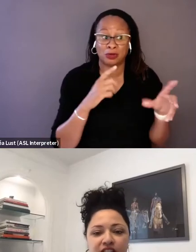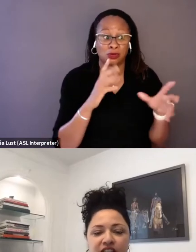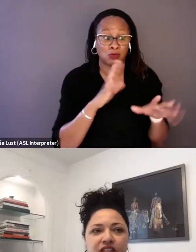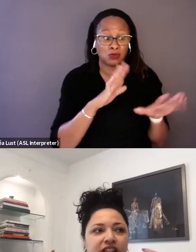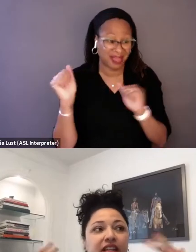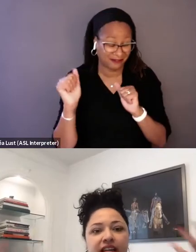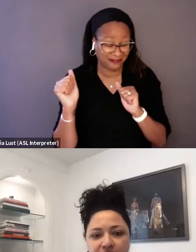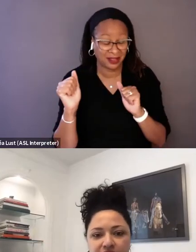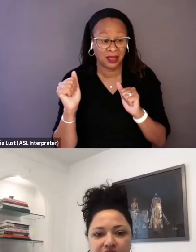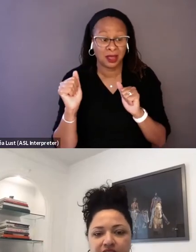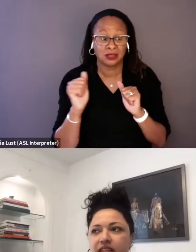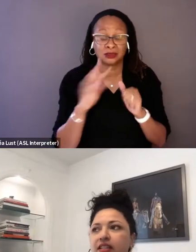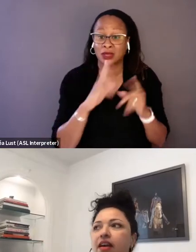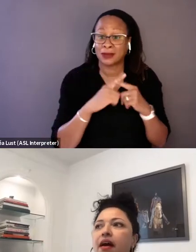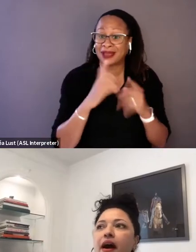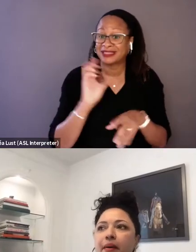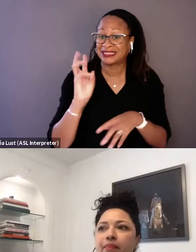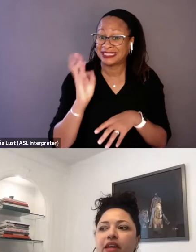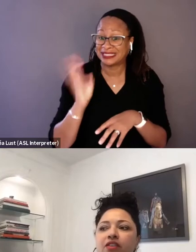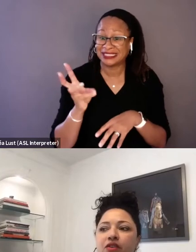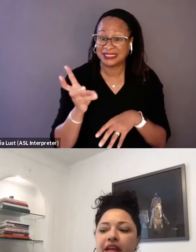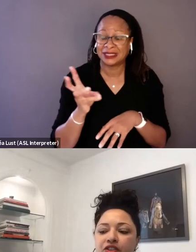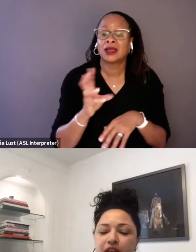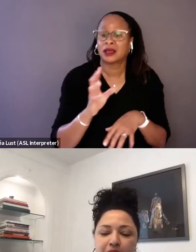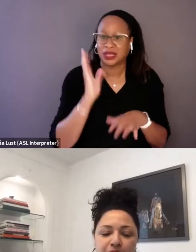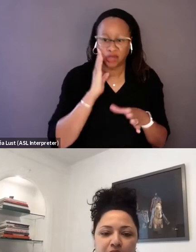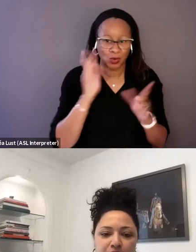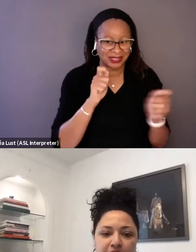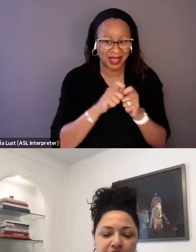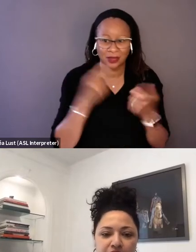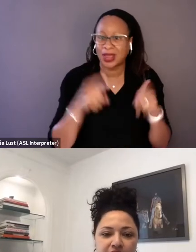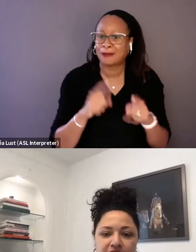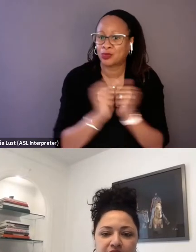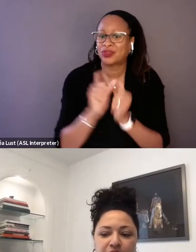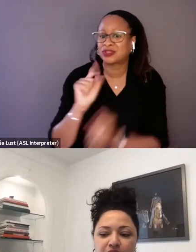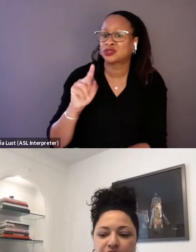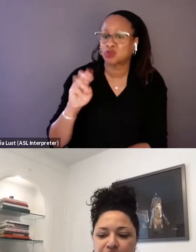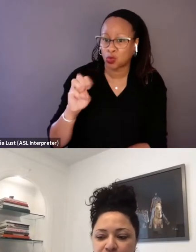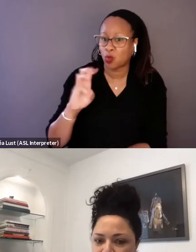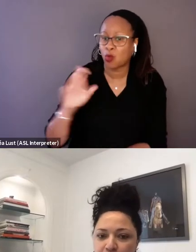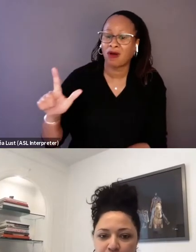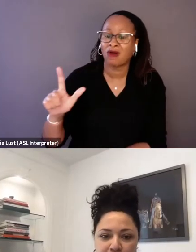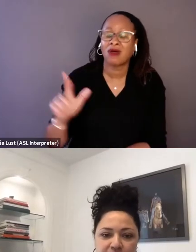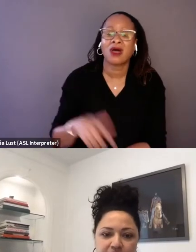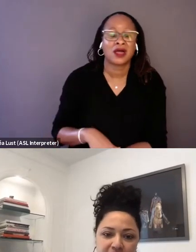his lens of the 60s, to make sure that people walked away understanding that there was a very robust